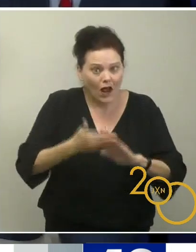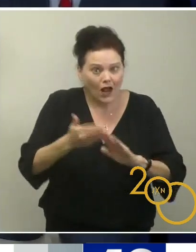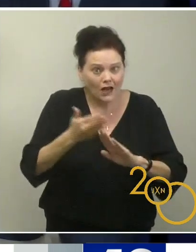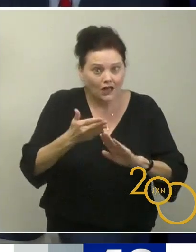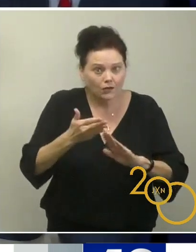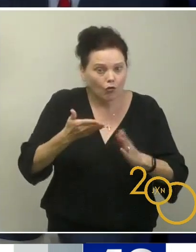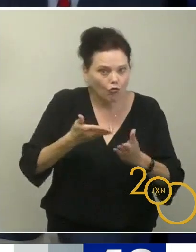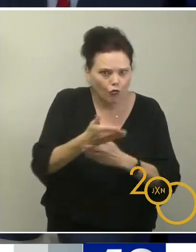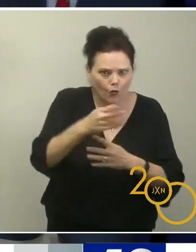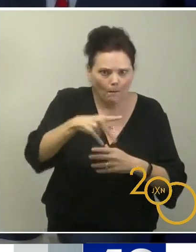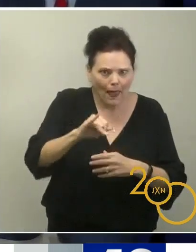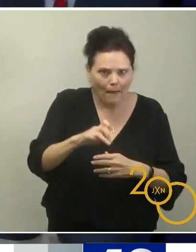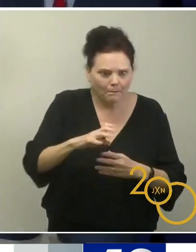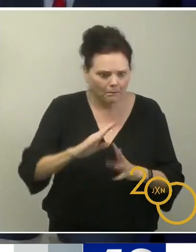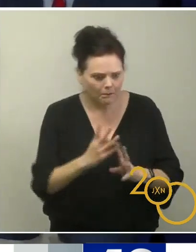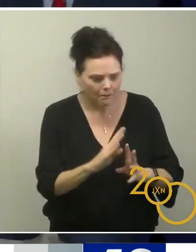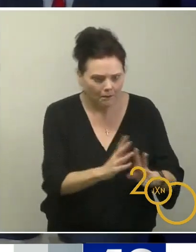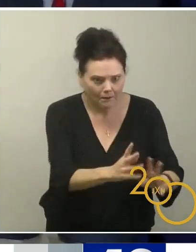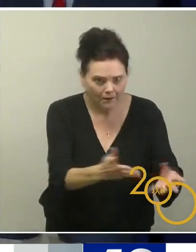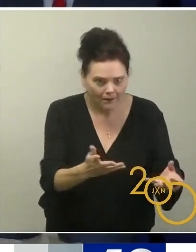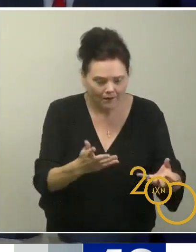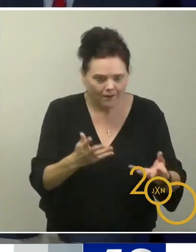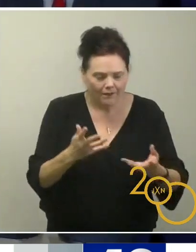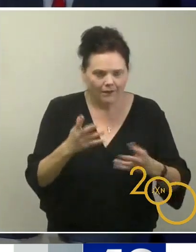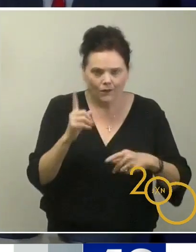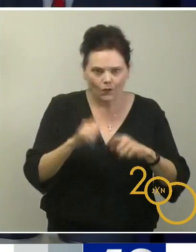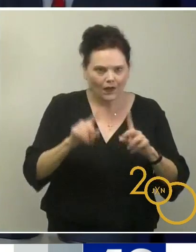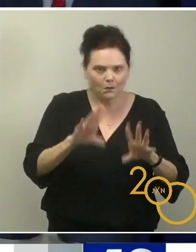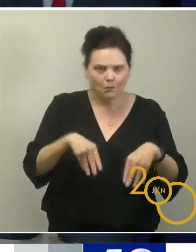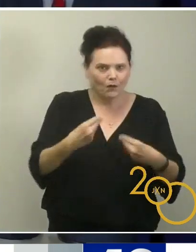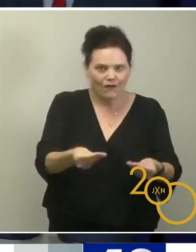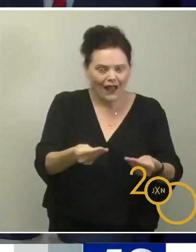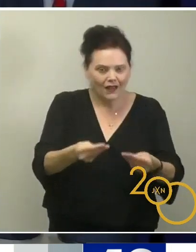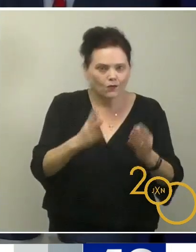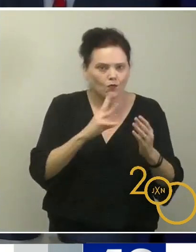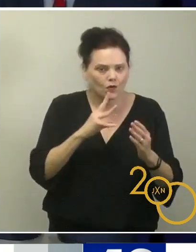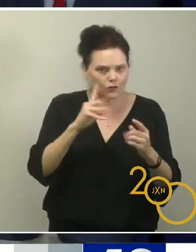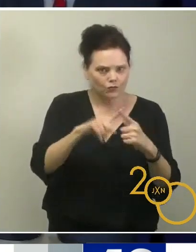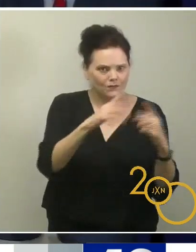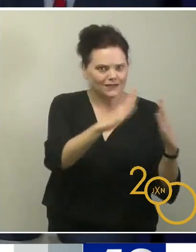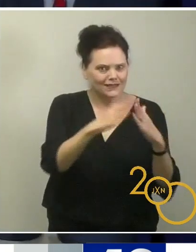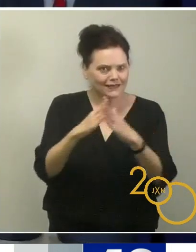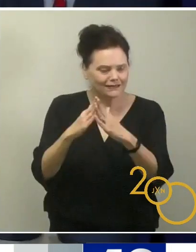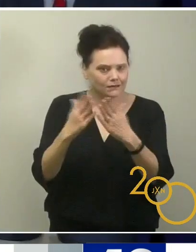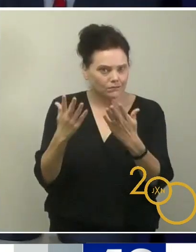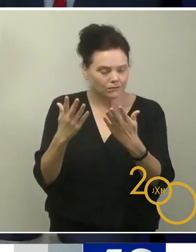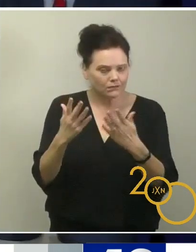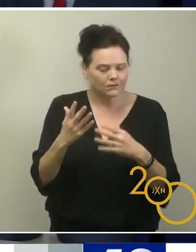SHOULD BETWEEN A BOIL WATER NOTICE THAT IS AN INCONVENIENCE